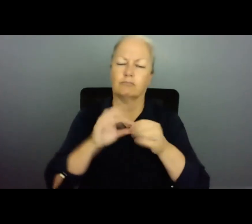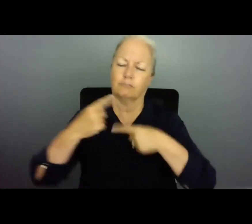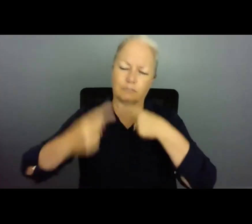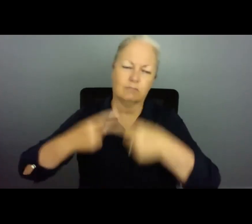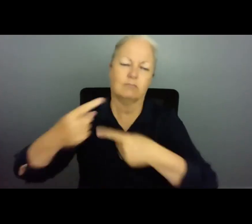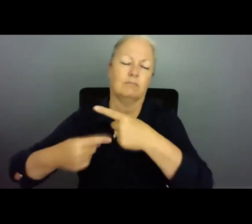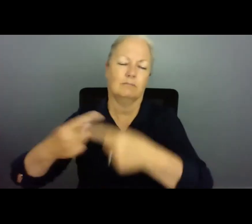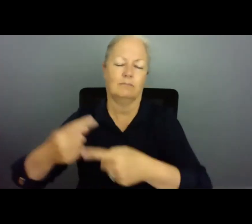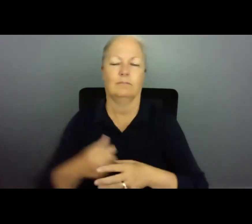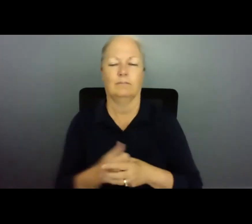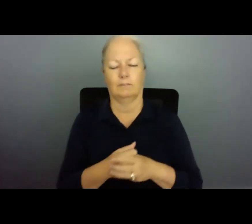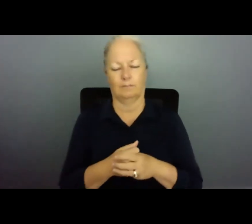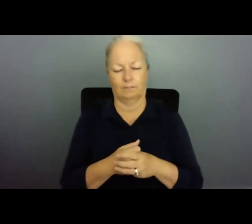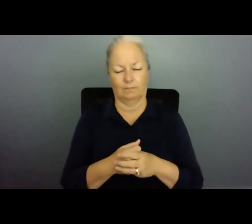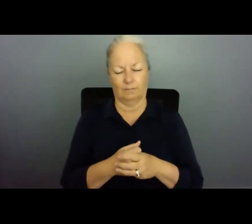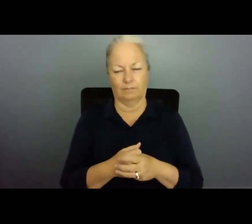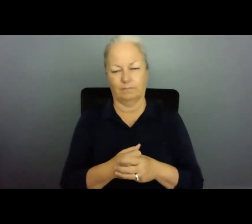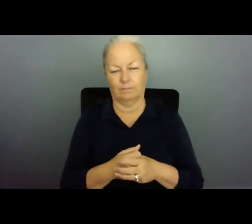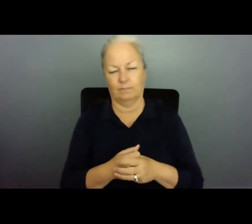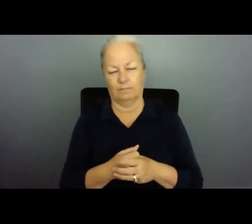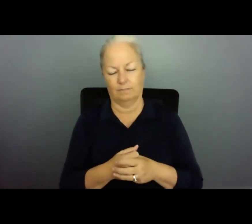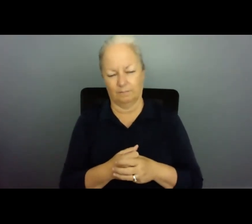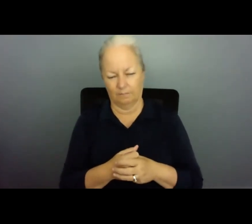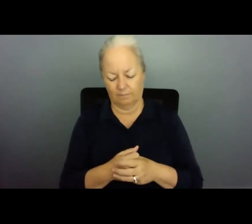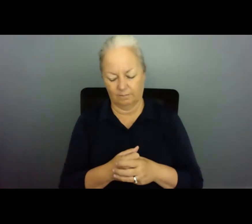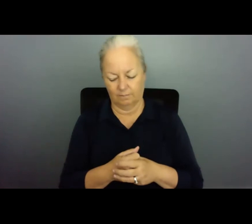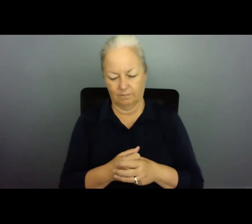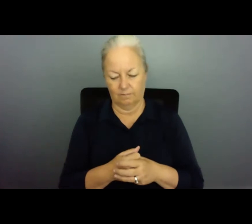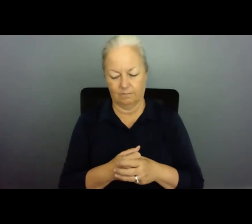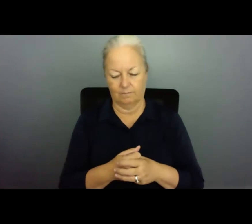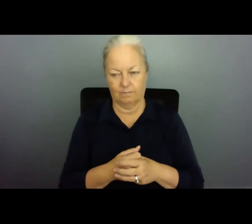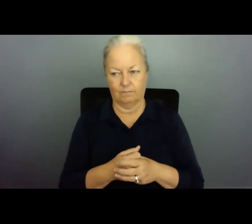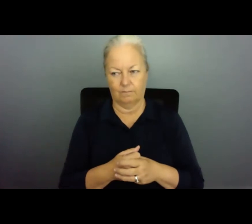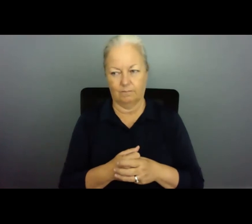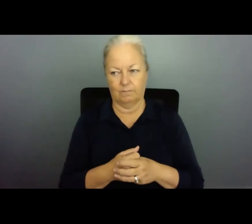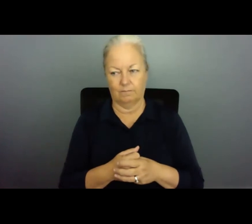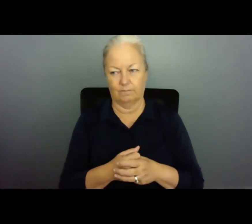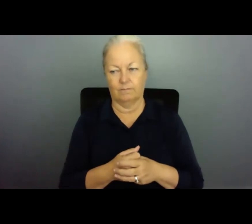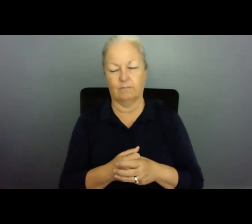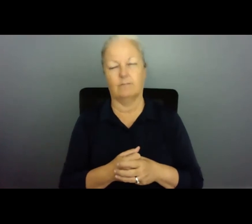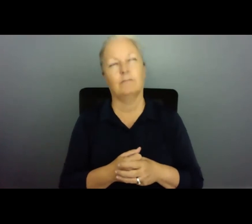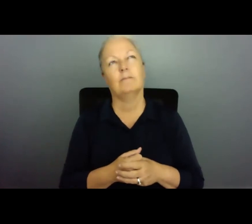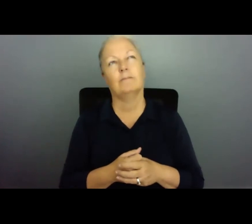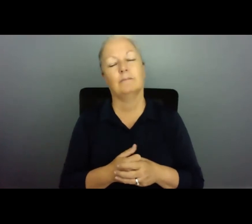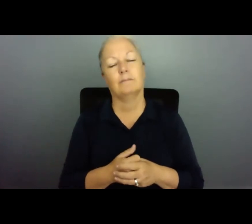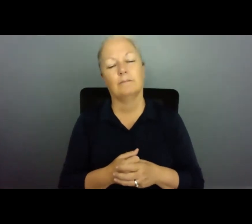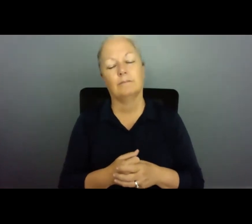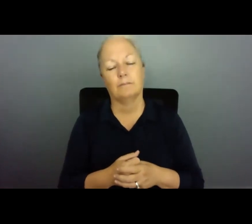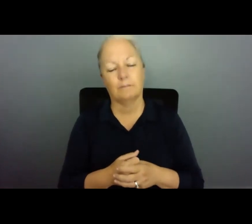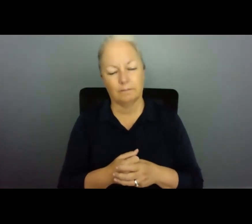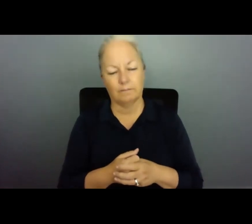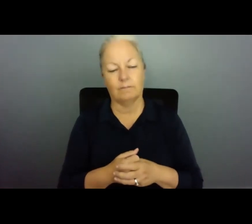such as inclusion ban thousand for inclusion shaping our inclusive